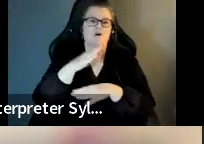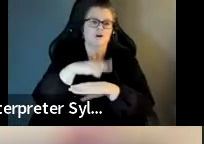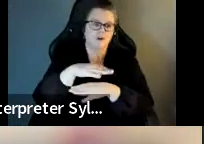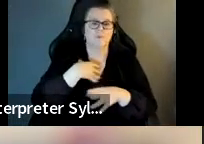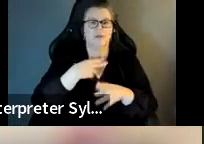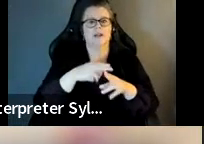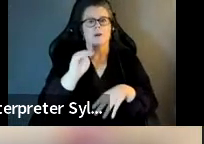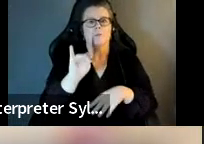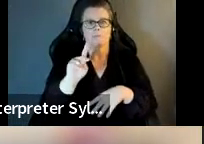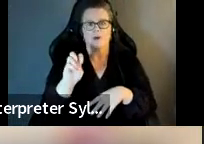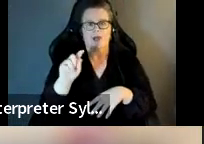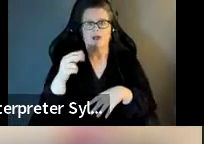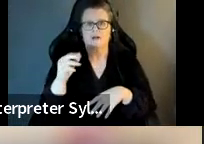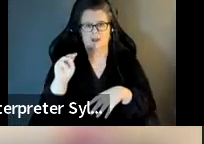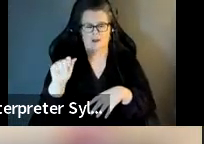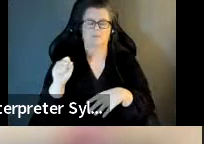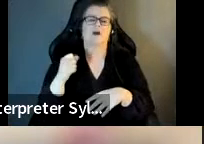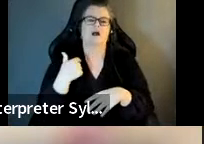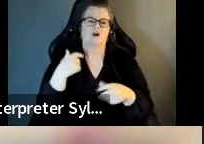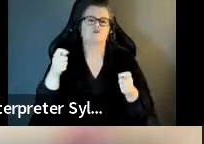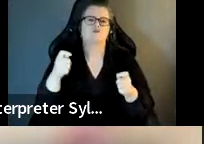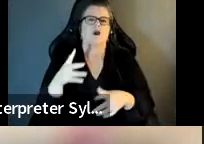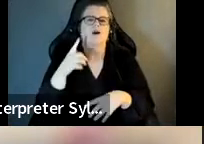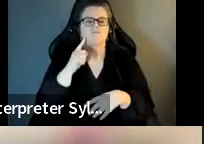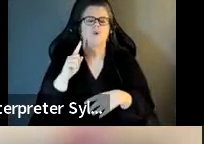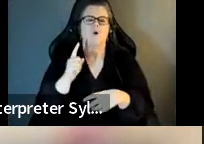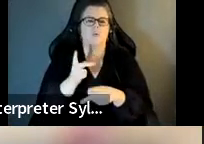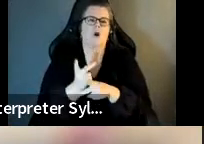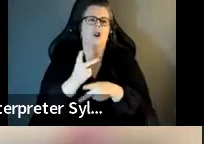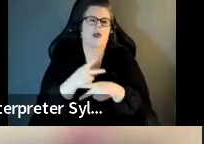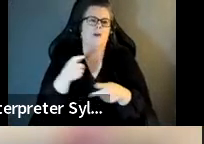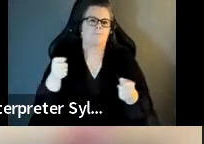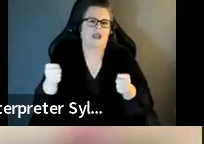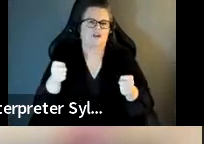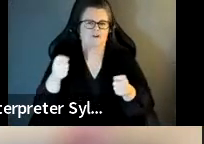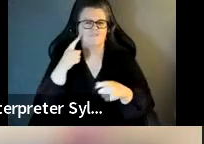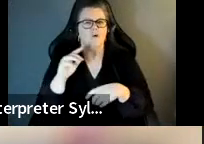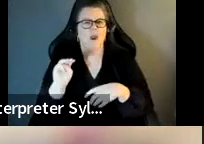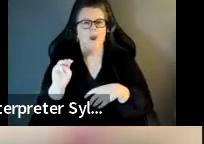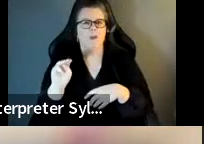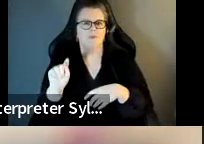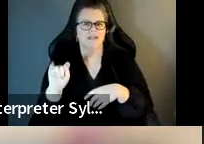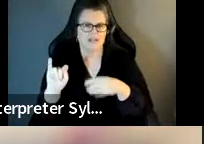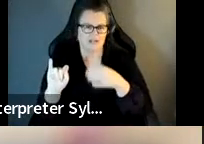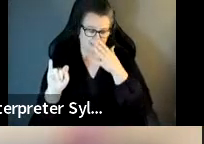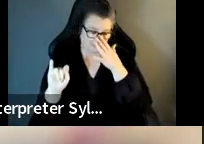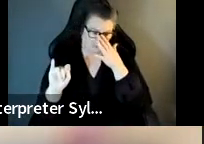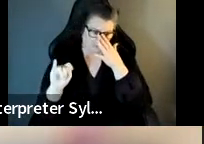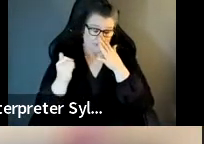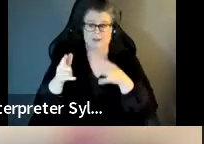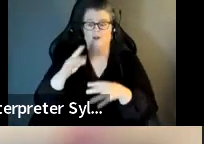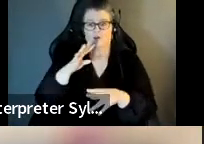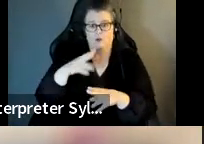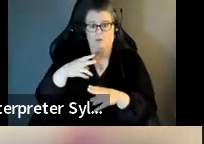I'm the Director of Product Management for MTI. As we approach this question about moving the low-end height requirement to 17 inches,